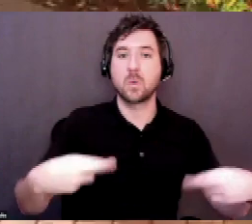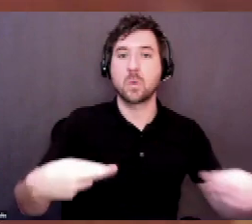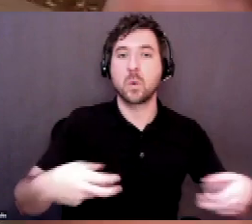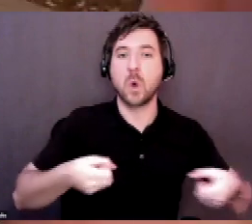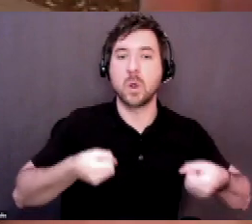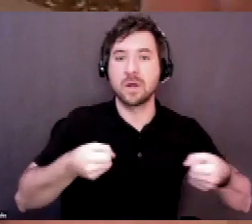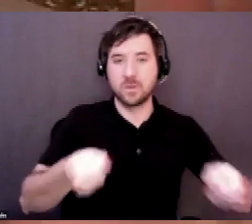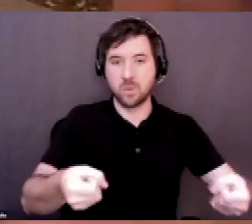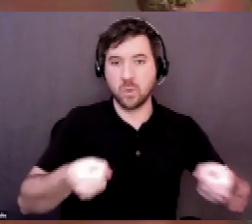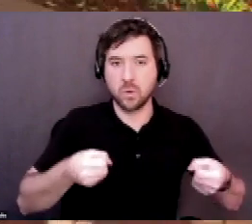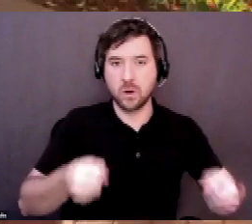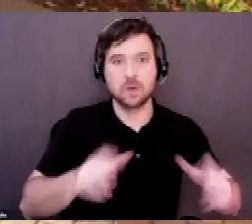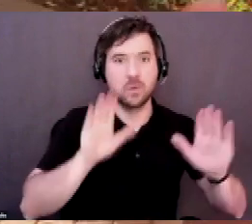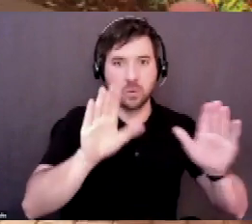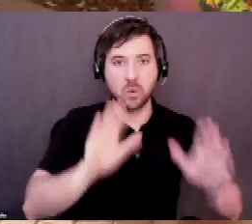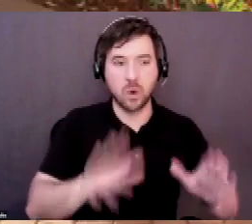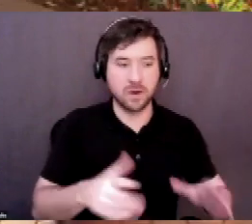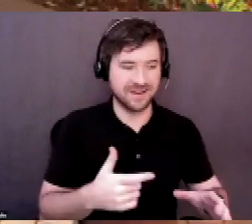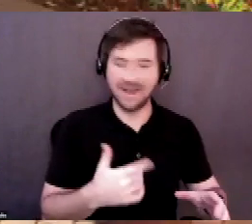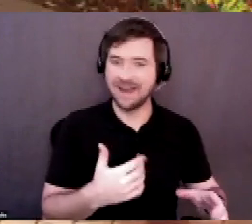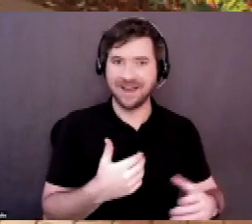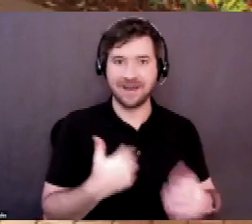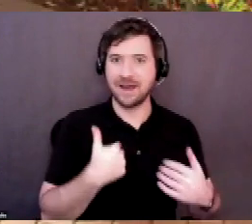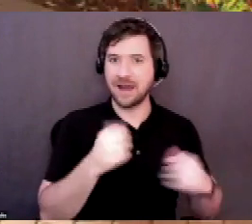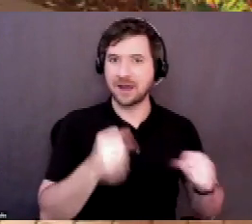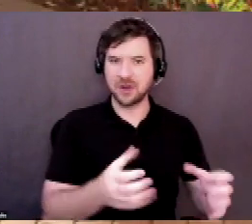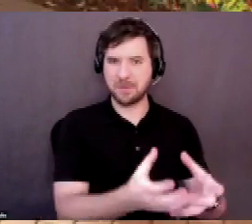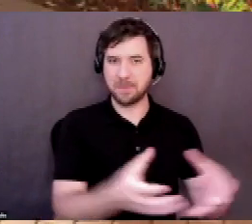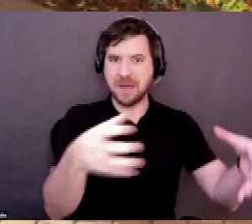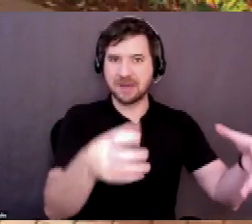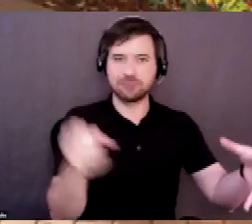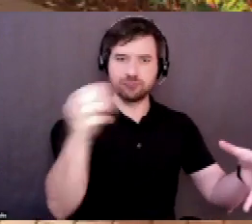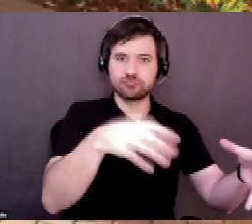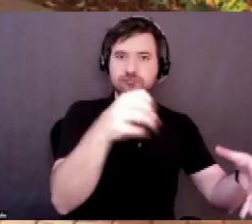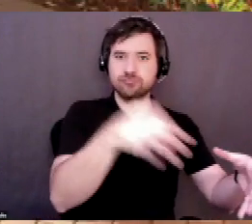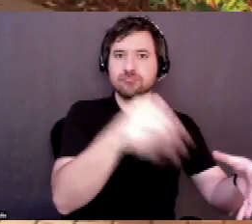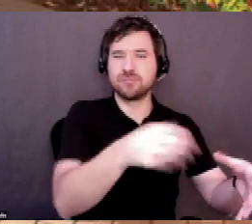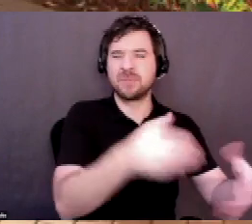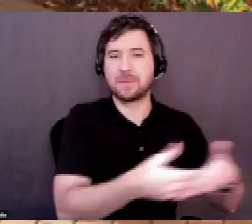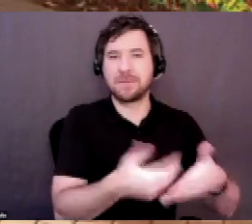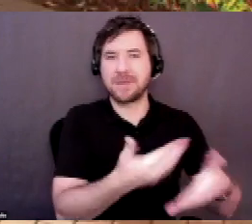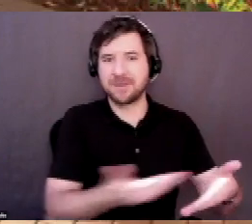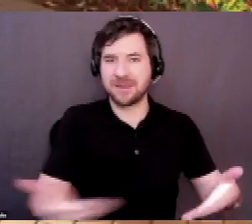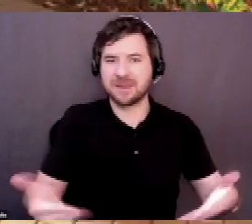up that basket with baby stuff because it's hard to carry stuff when you use canes or crutches.